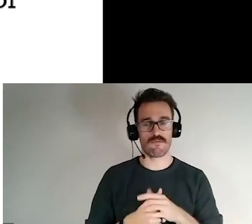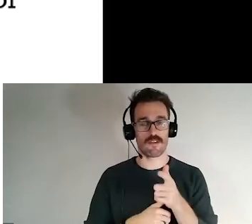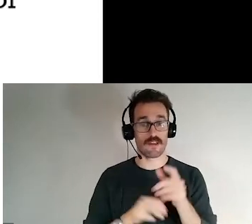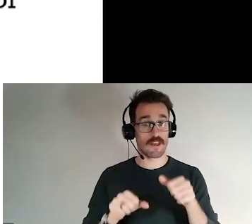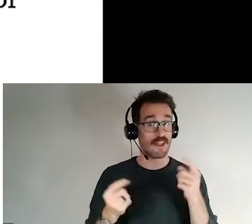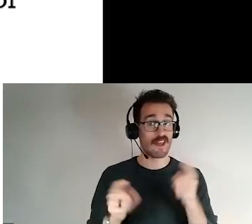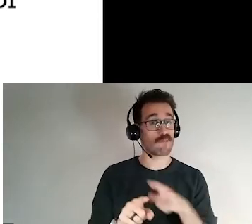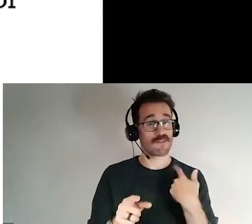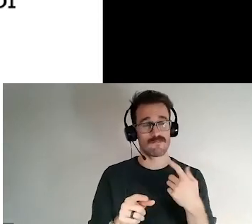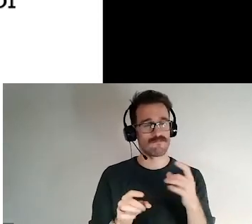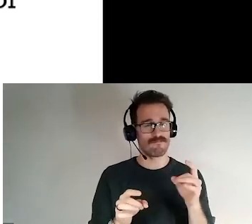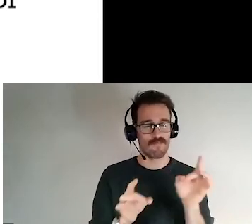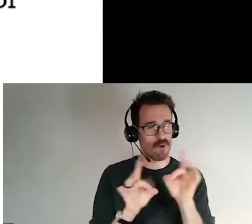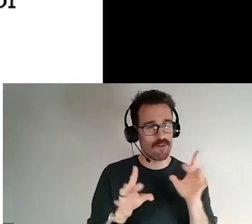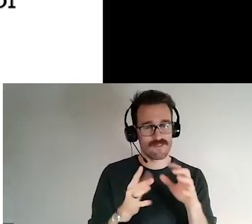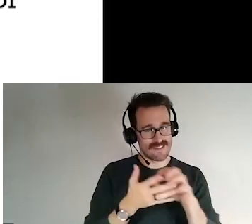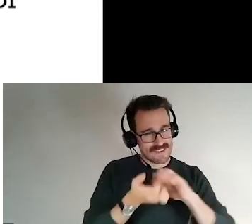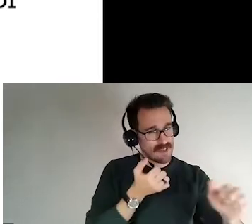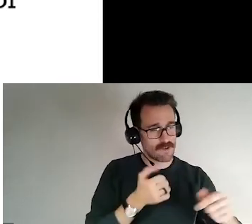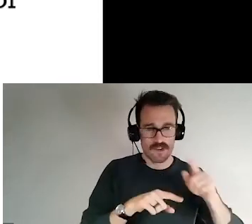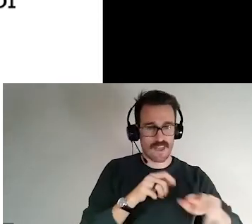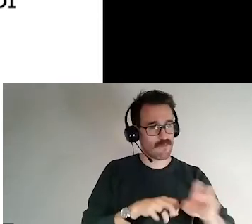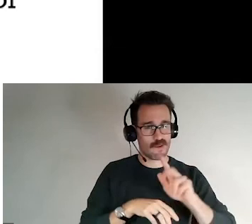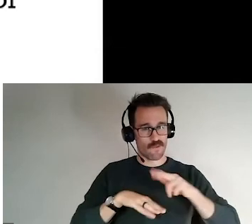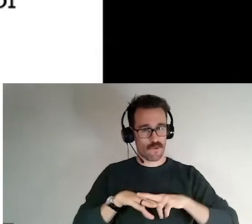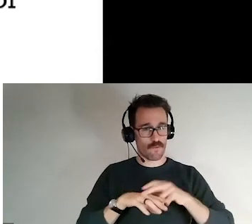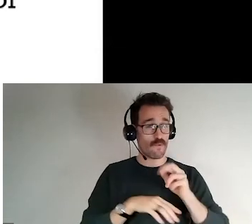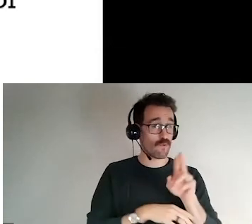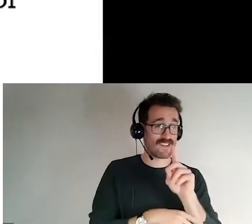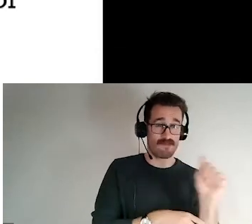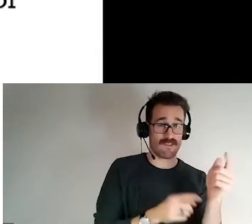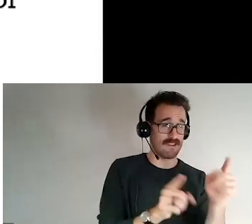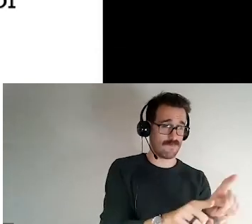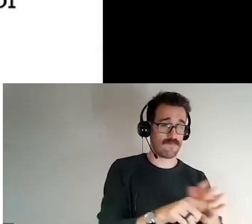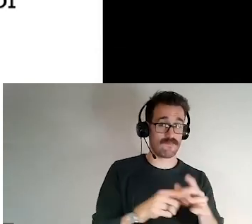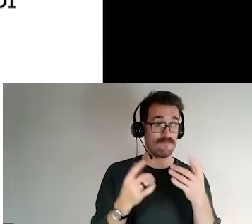loss of function and disability. Today 6 million Canadians live with arthritis.